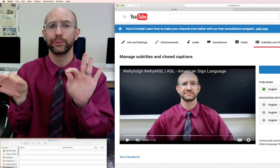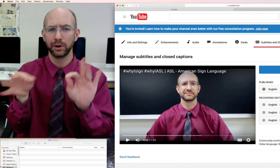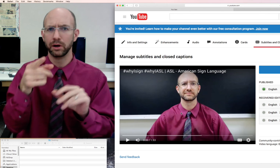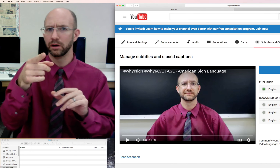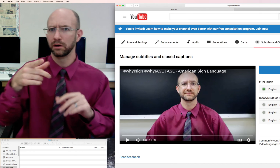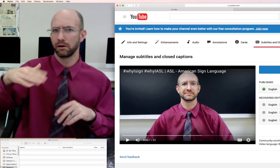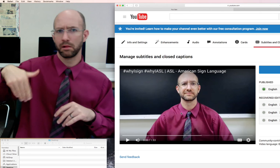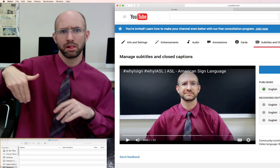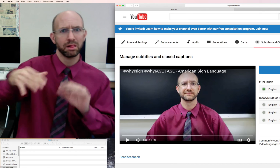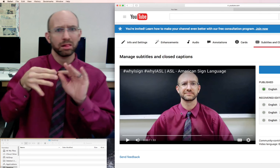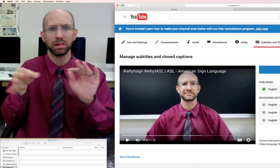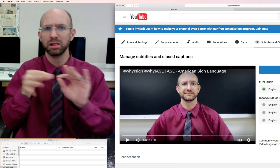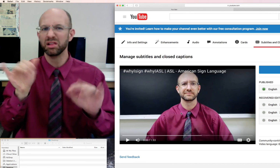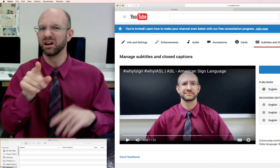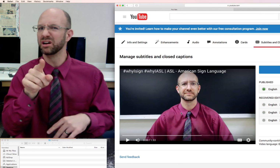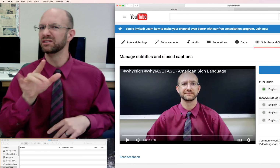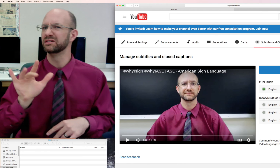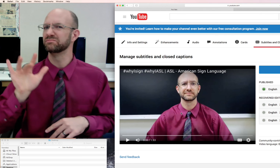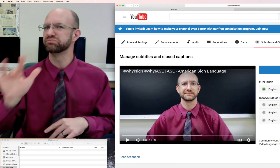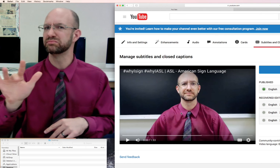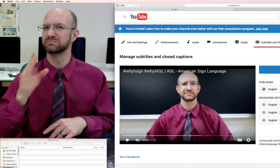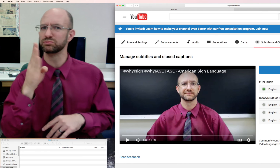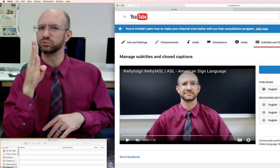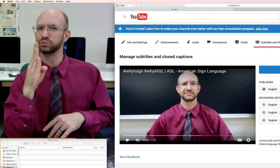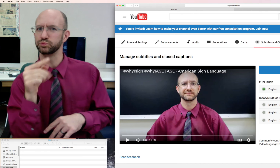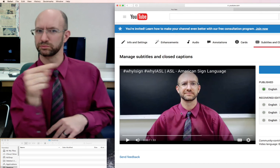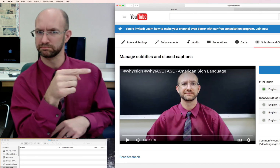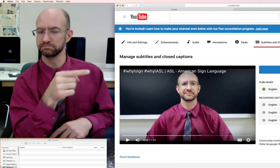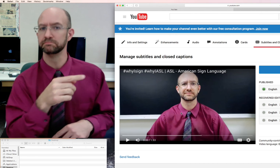Because you haven't added captions or subtitles yet, that is where you need to click.